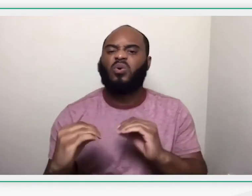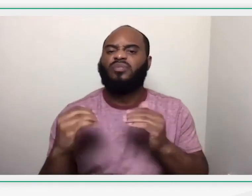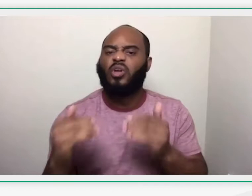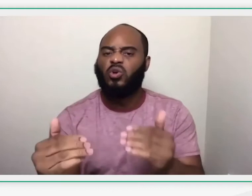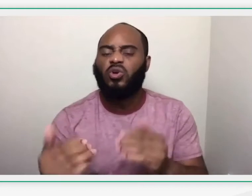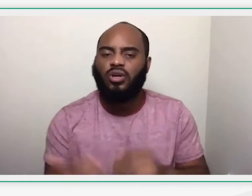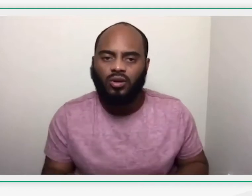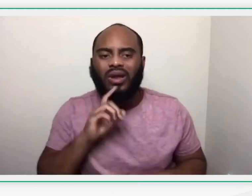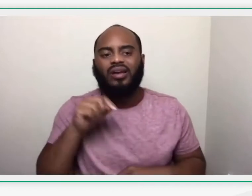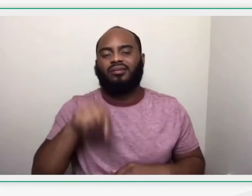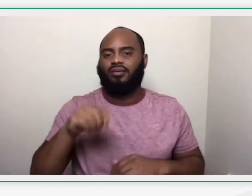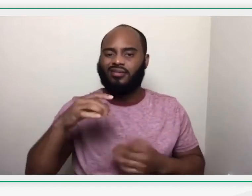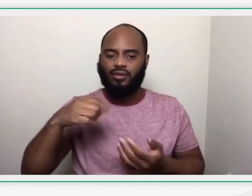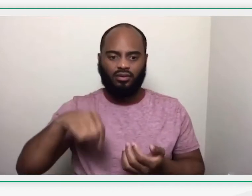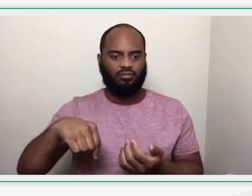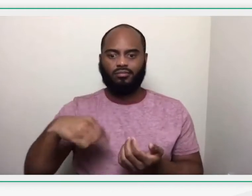So, today's topic is Moving Forward.